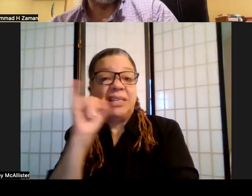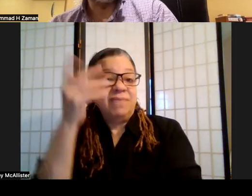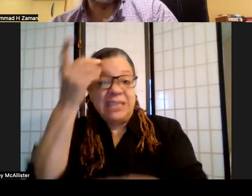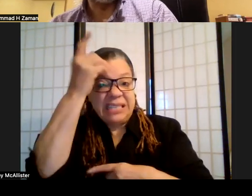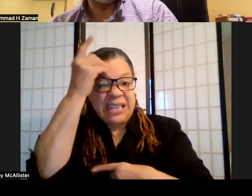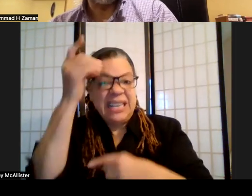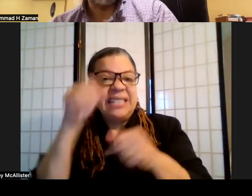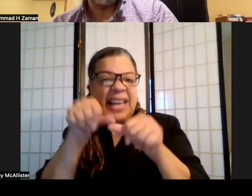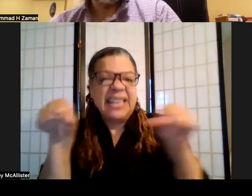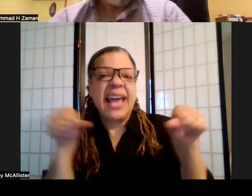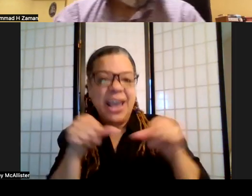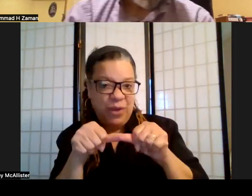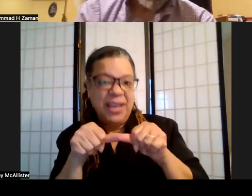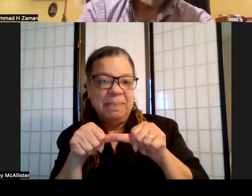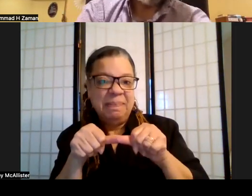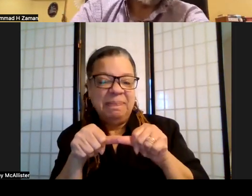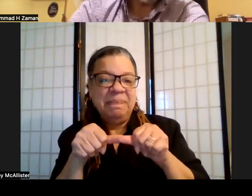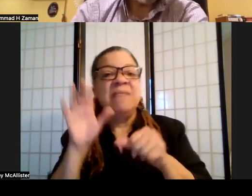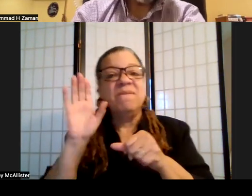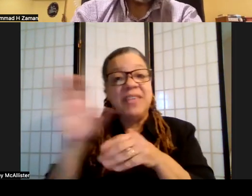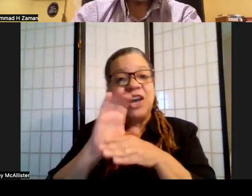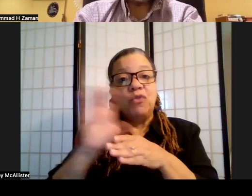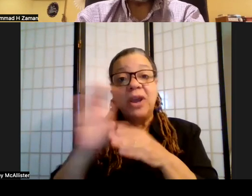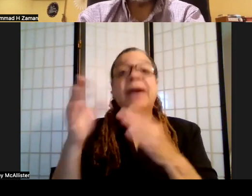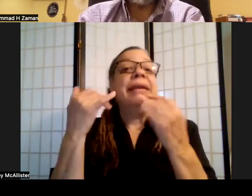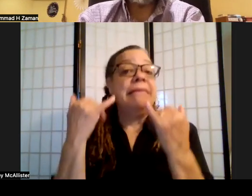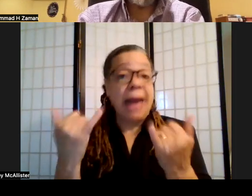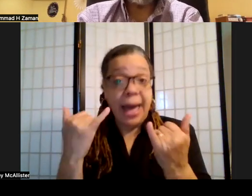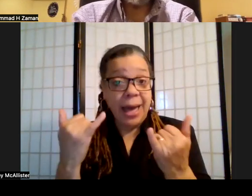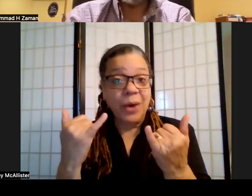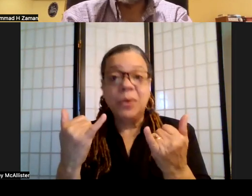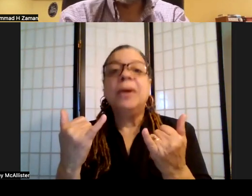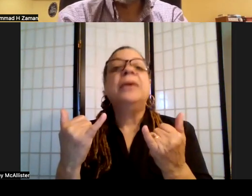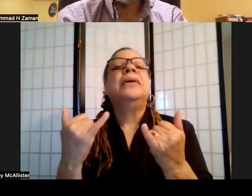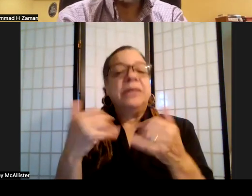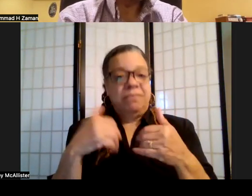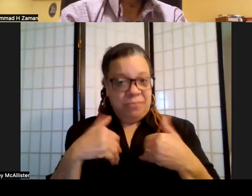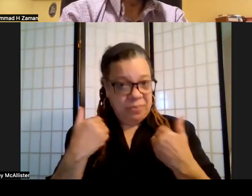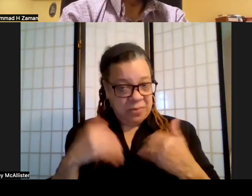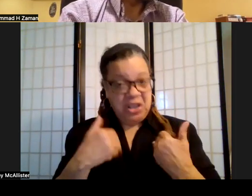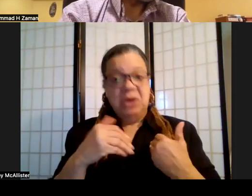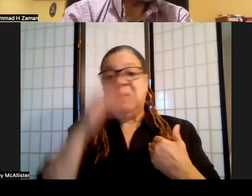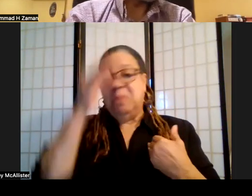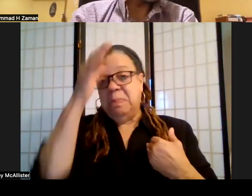they wanted to develop their career in. Uh, now it's not the case, smart young and women are going-- I mean, I, I talk about this